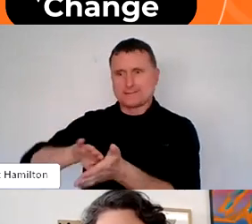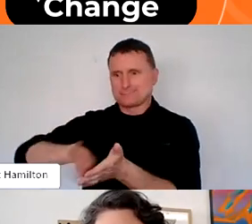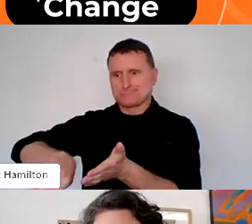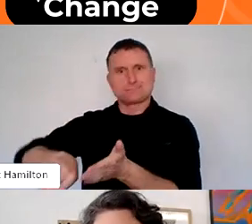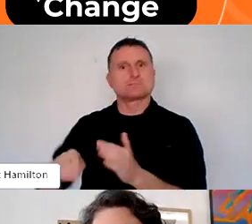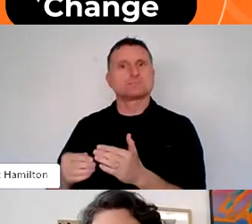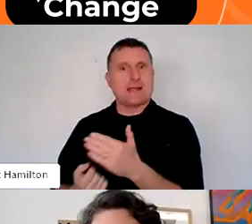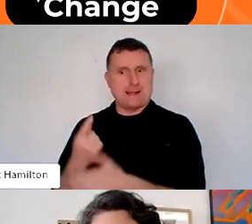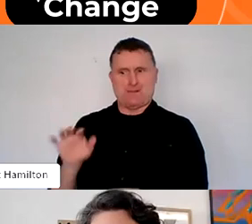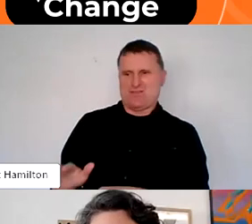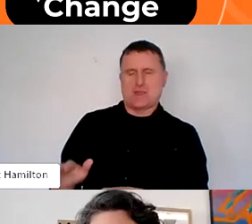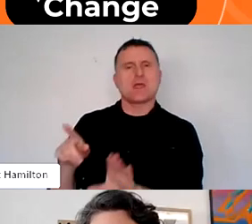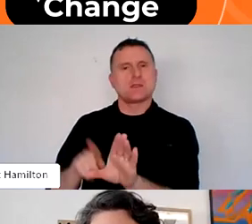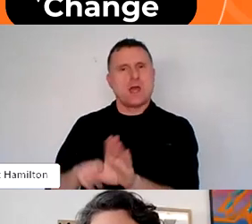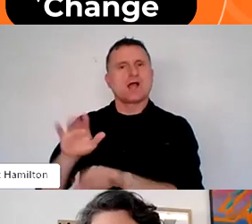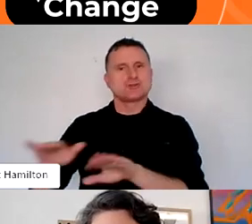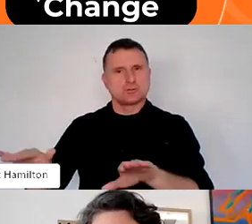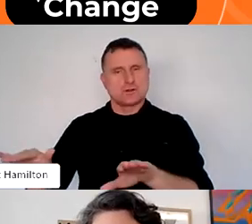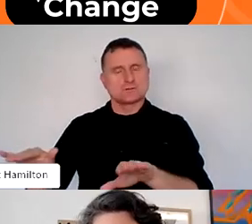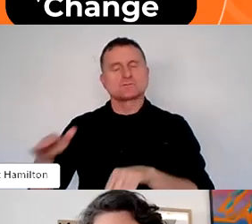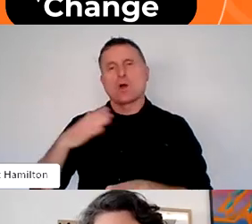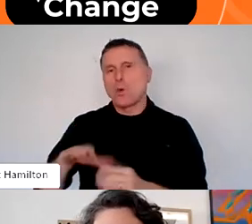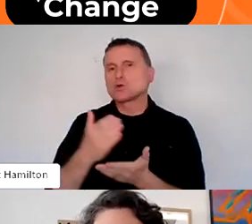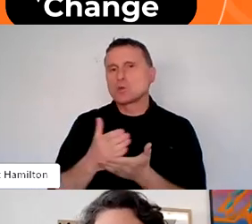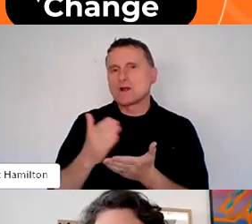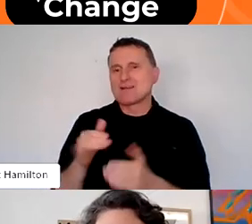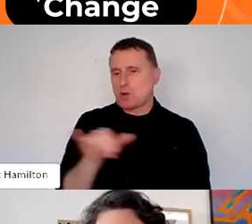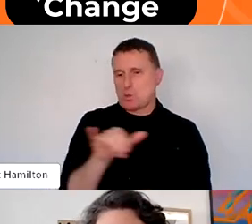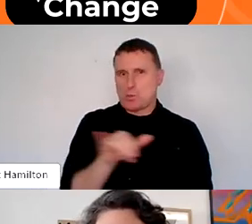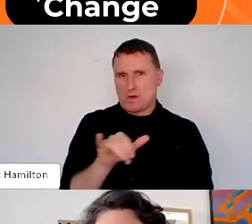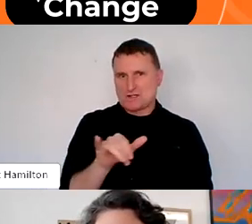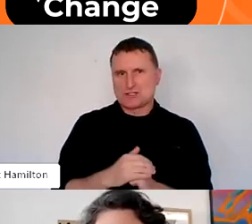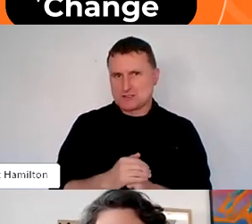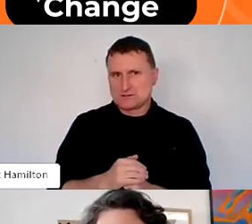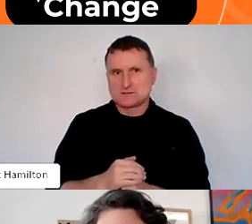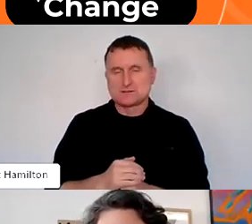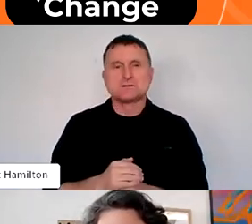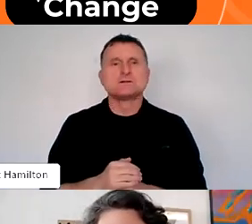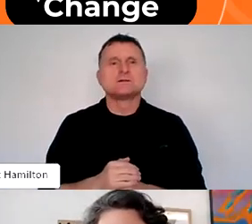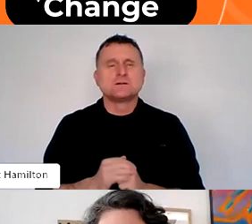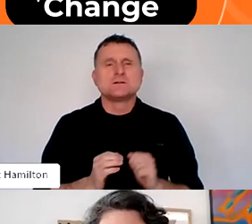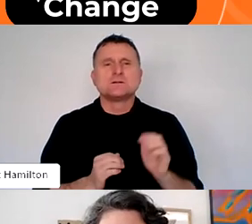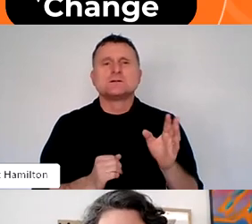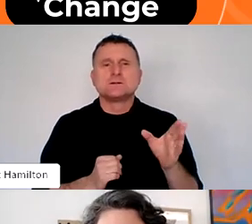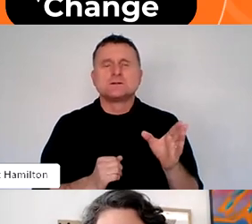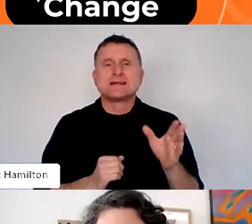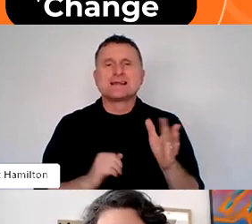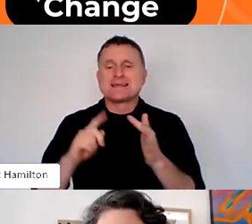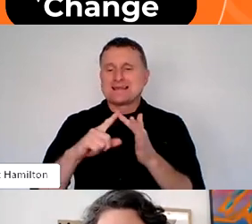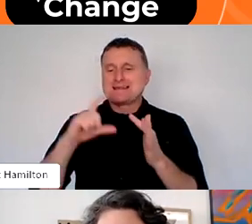So I thought we should clarify that. Yeah, I'll jump in on that one there because ECE is very dear to our heart, because a lot of